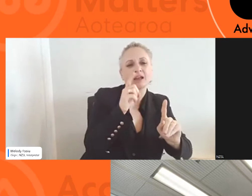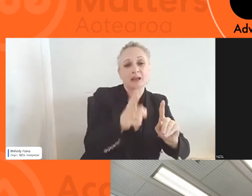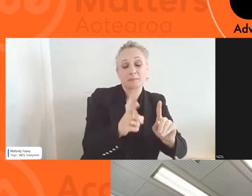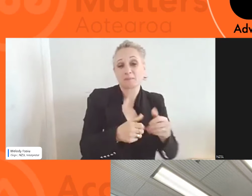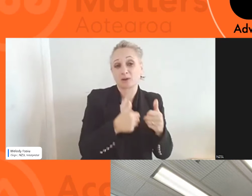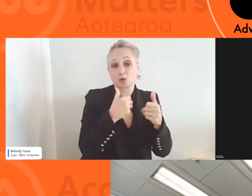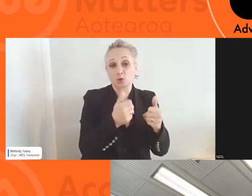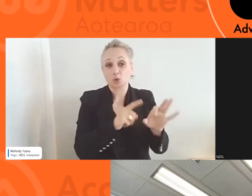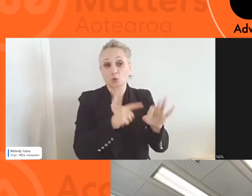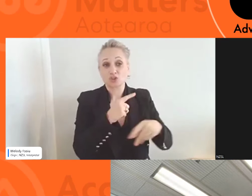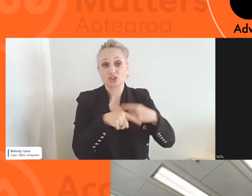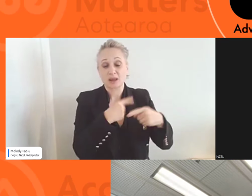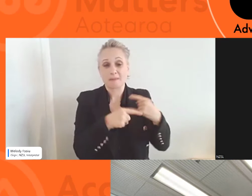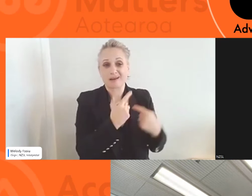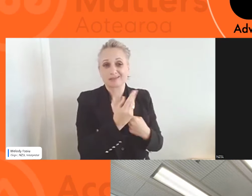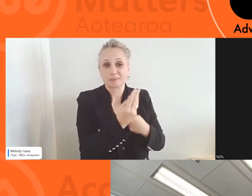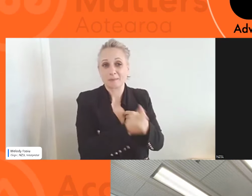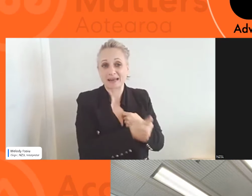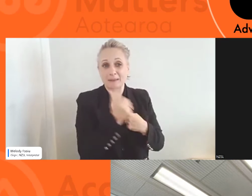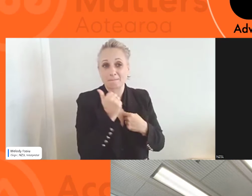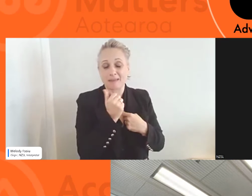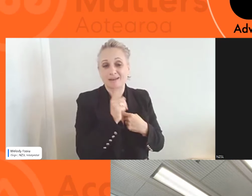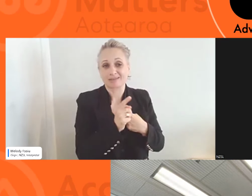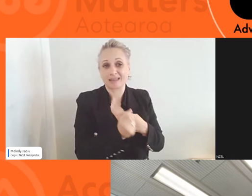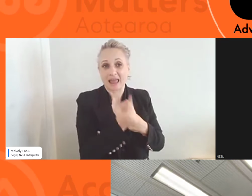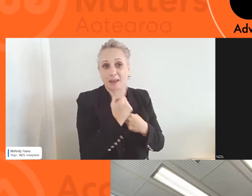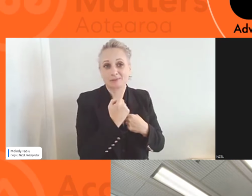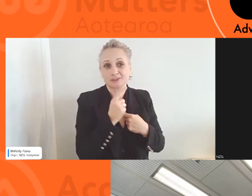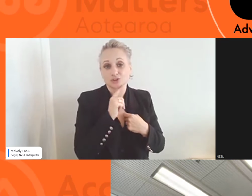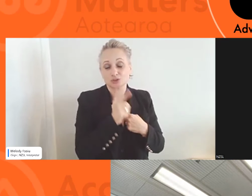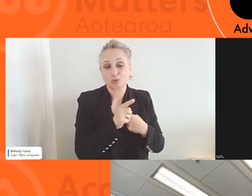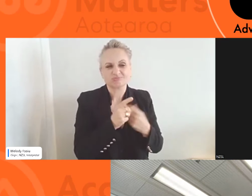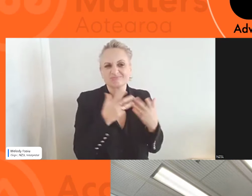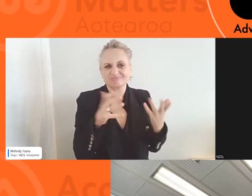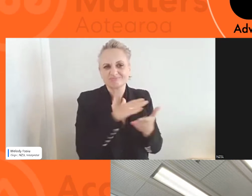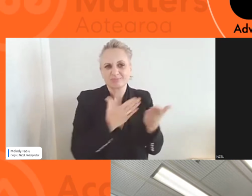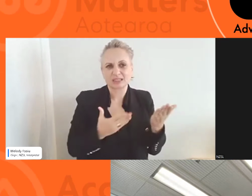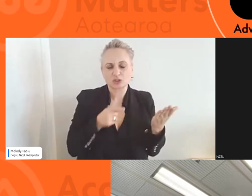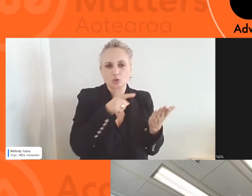that played out there, so there's a long story with Hobsonville. But what you're highlighting is what you're talking that concept